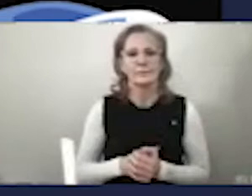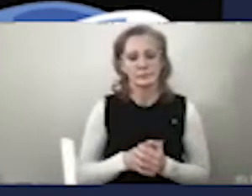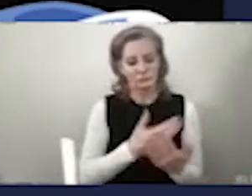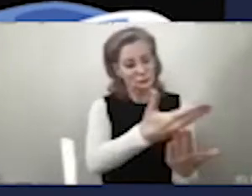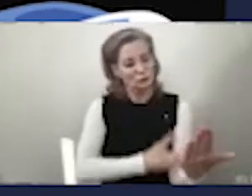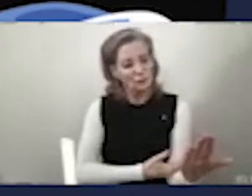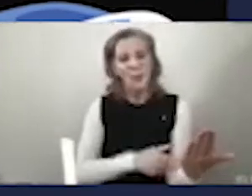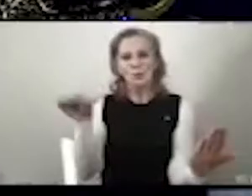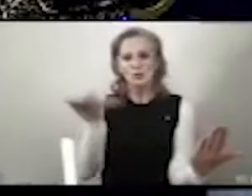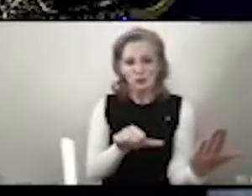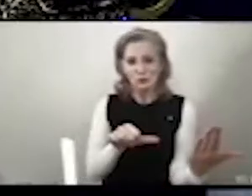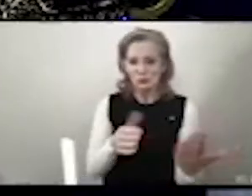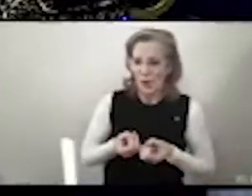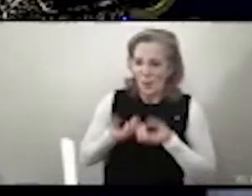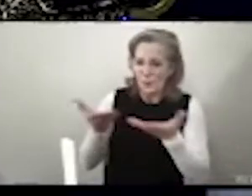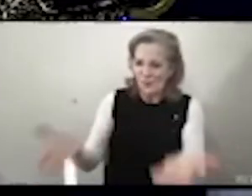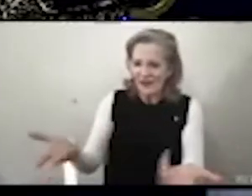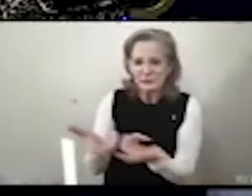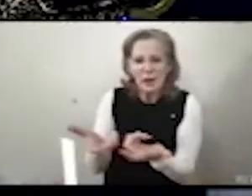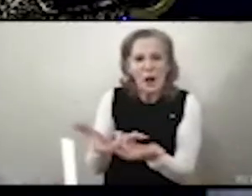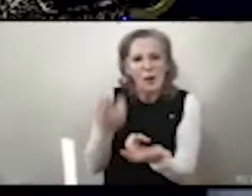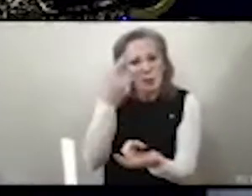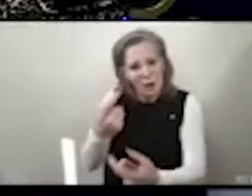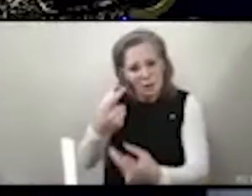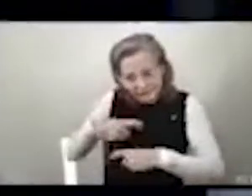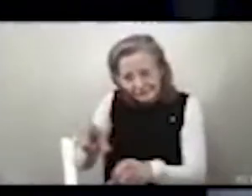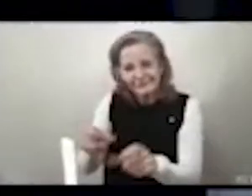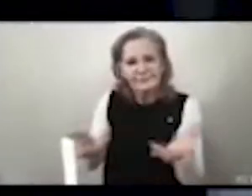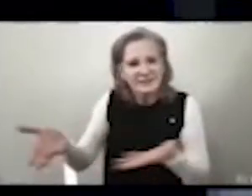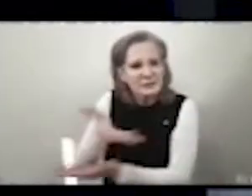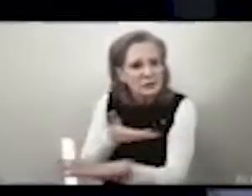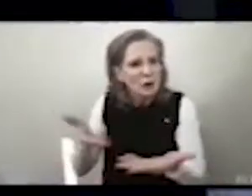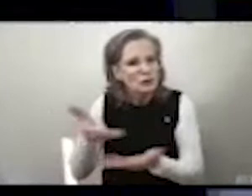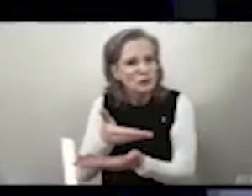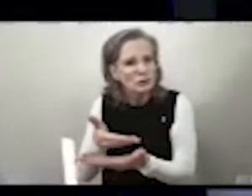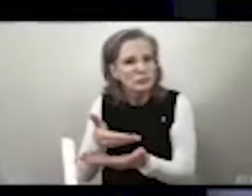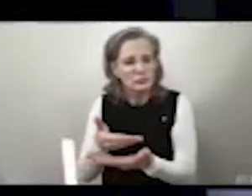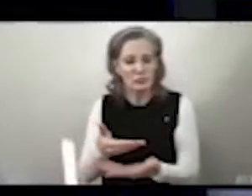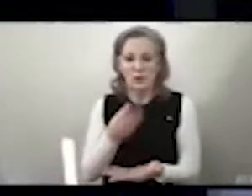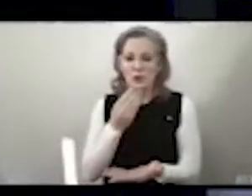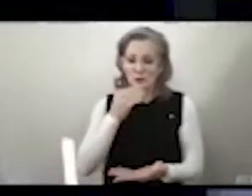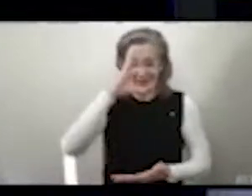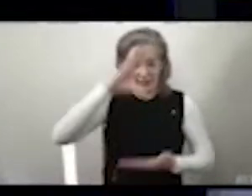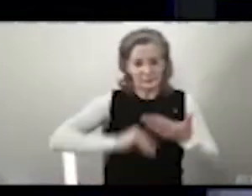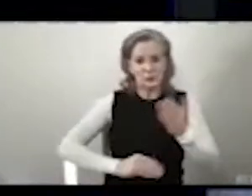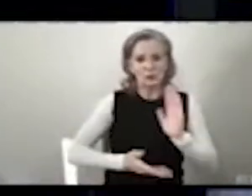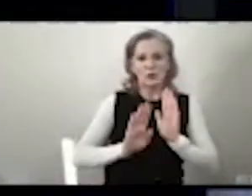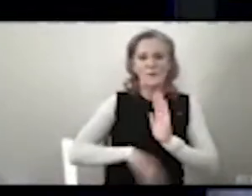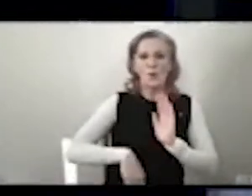collaboration to build on the experience of Covid to both imagine, and importantly to deliver a better future.